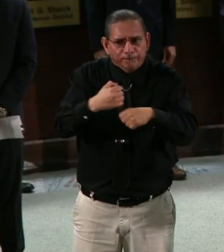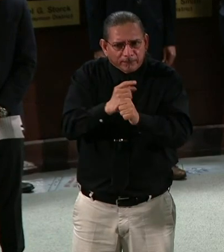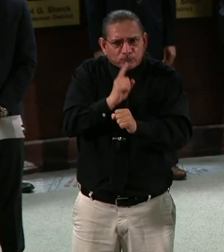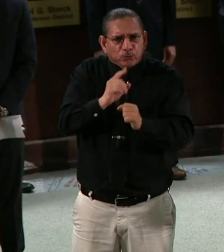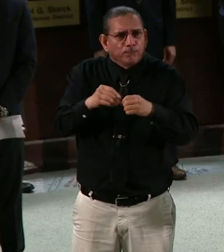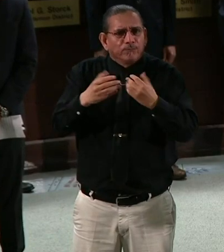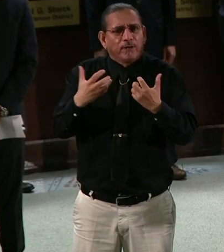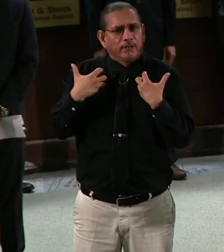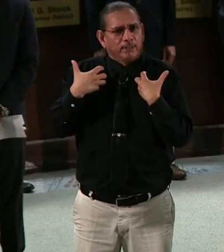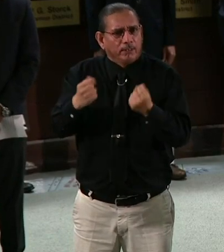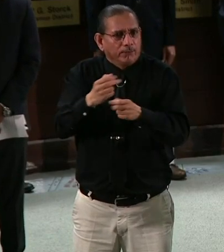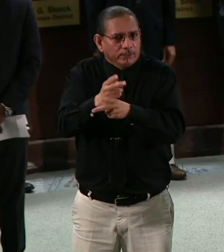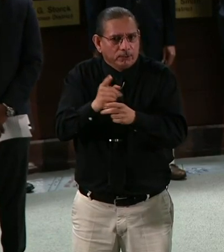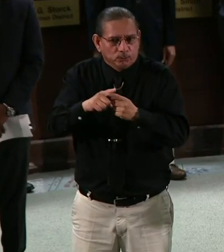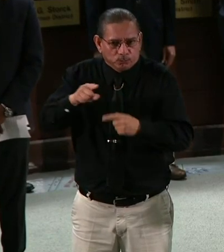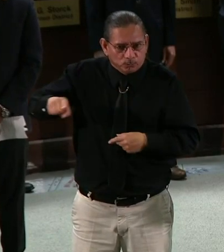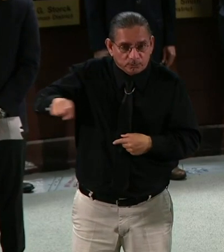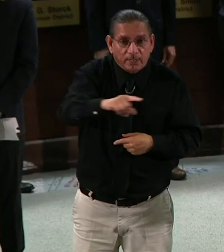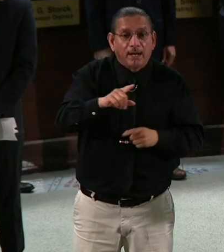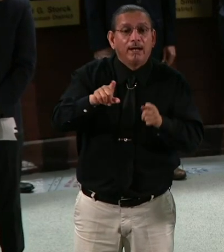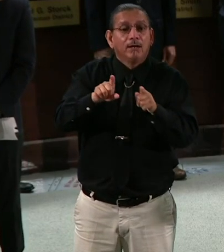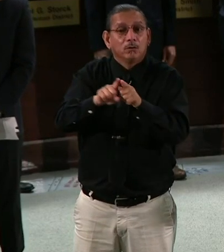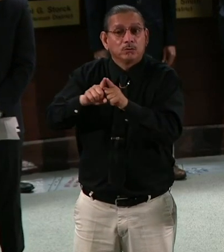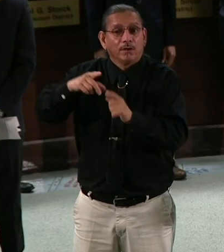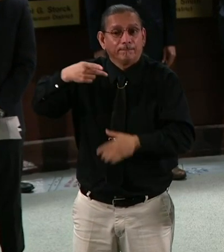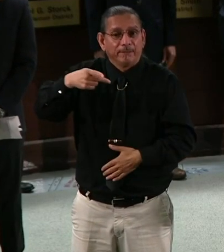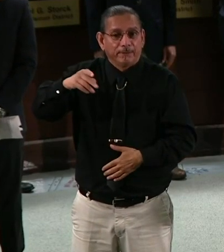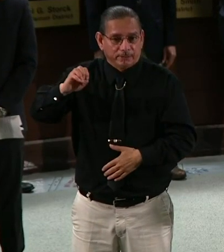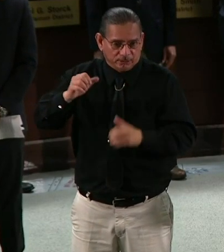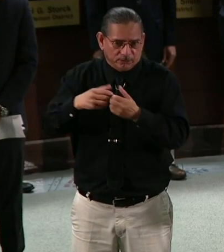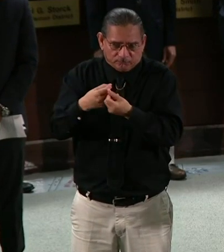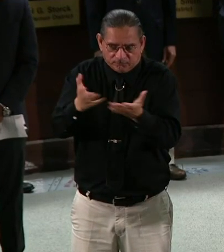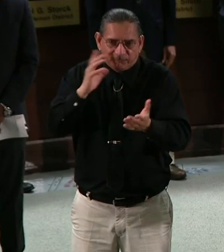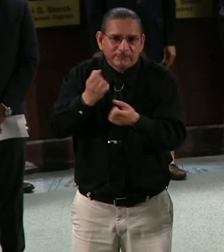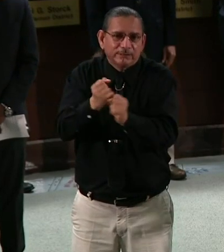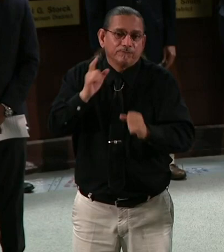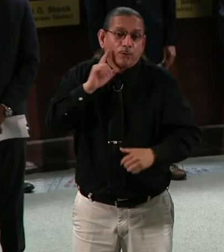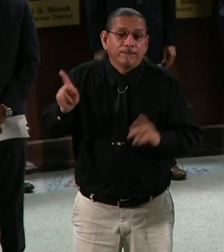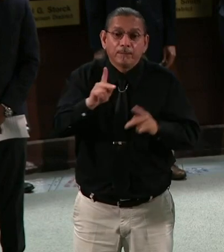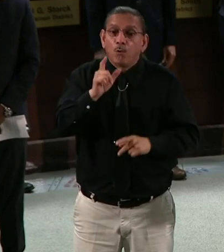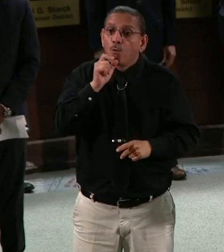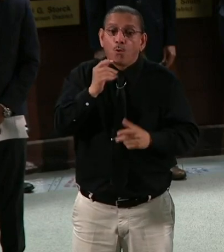ACCESS THAT YOU NEED AS WELL AS